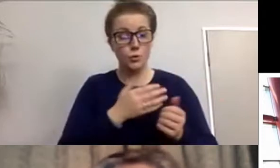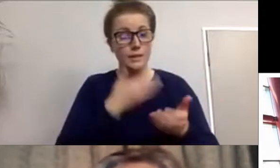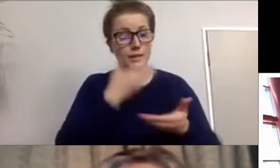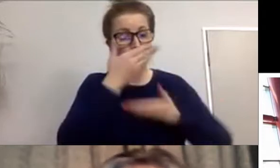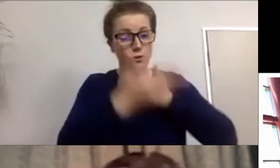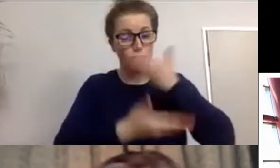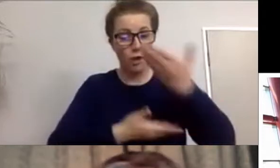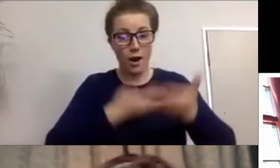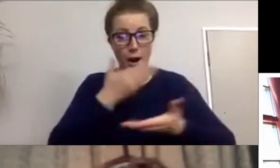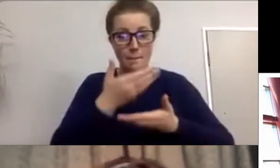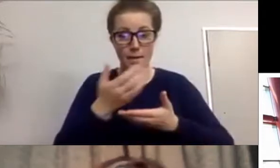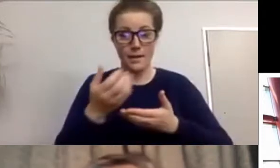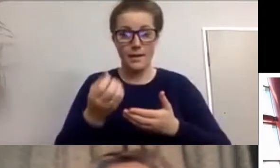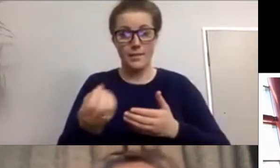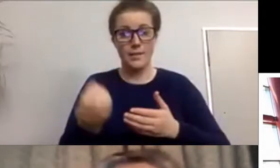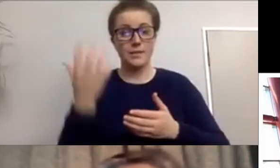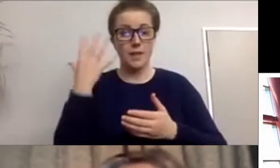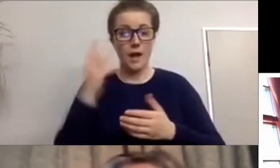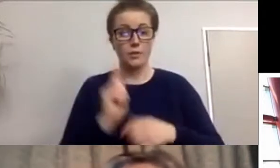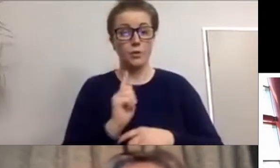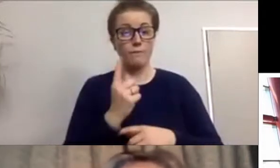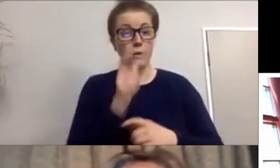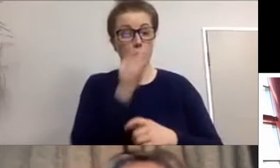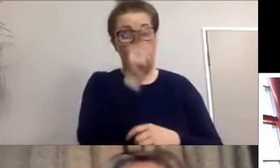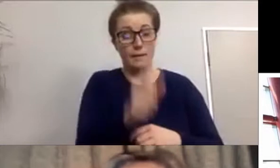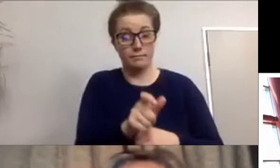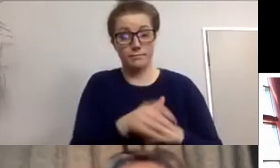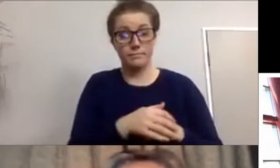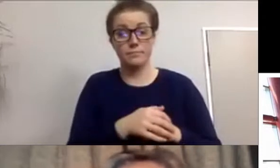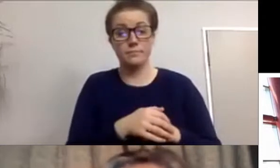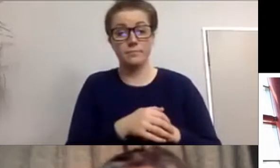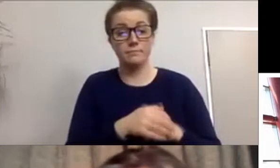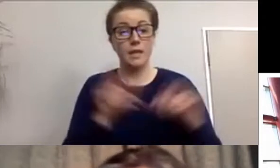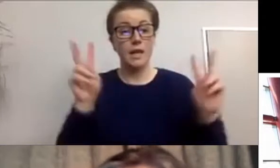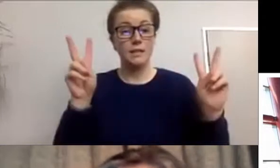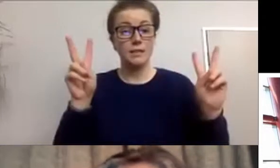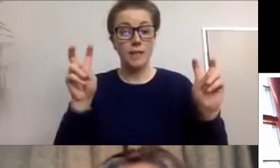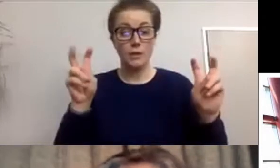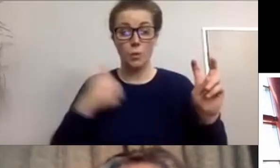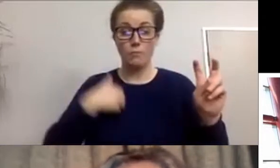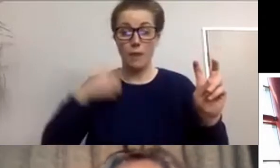of my presentation - so the first one, the title of the presentation is Take us